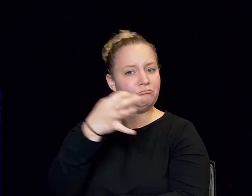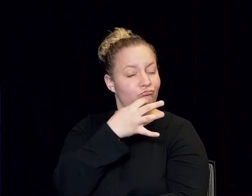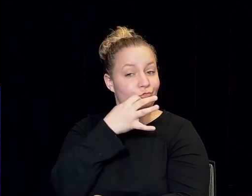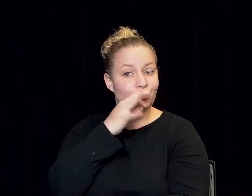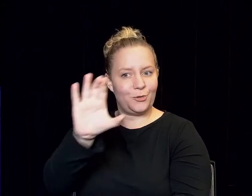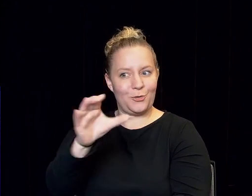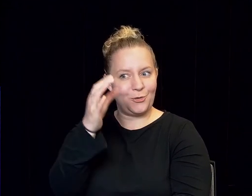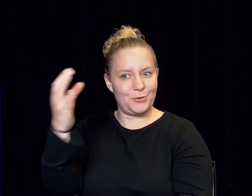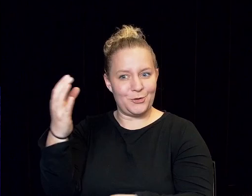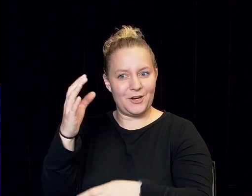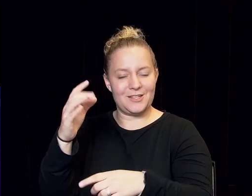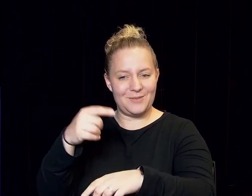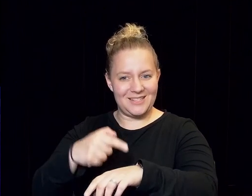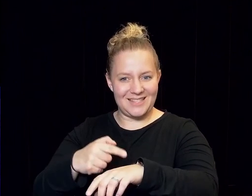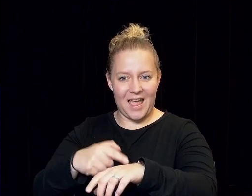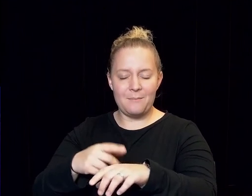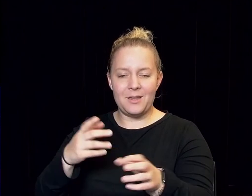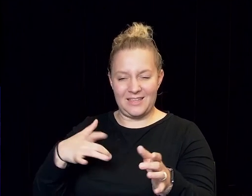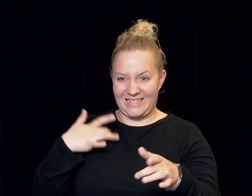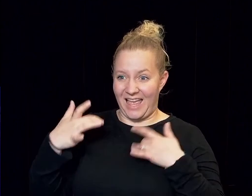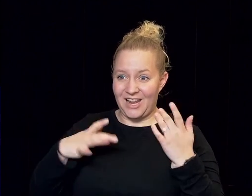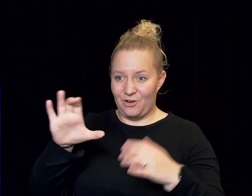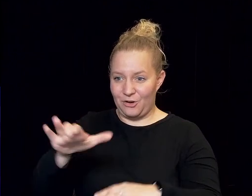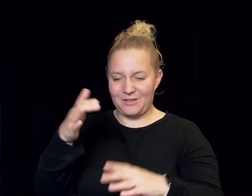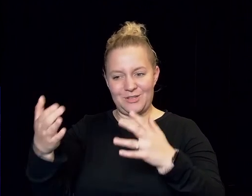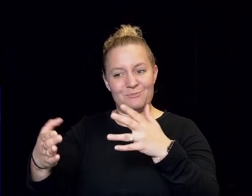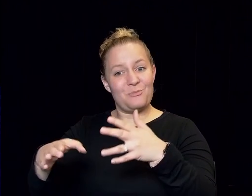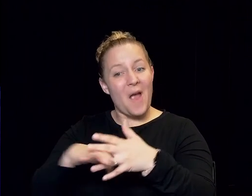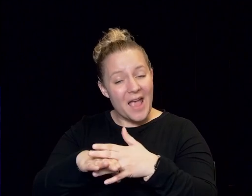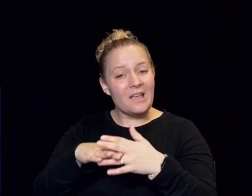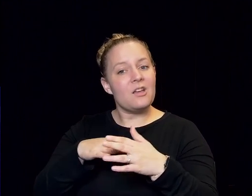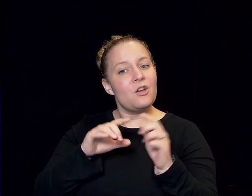see that Christmas time, that Christmas break to spend time with our families. So, go ahead and